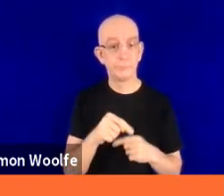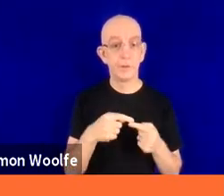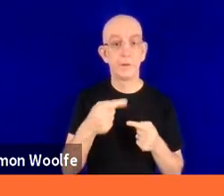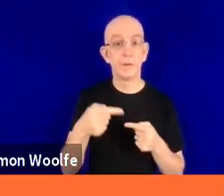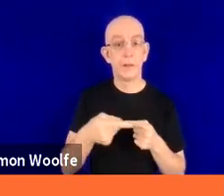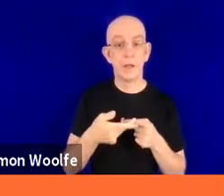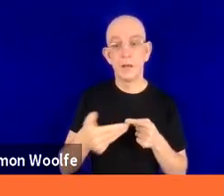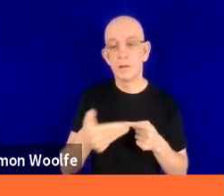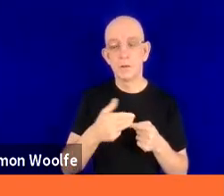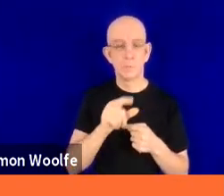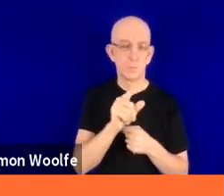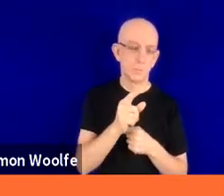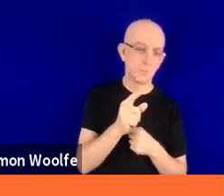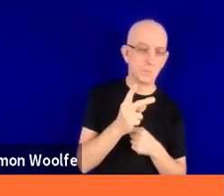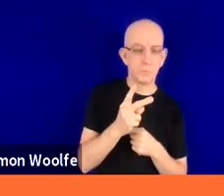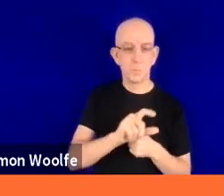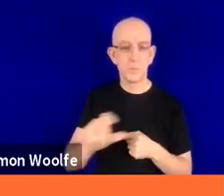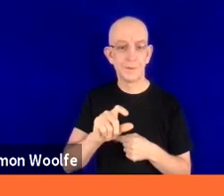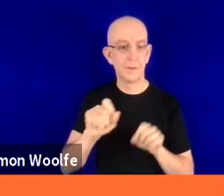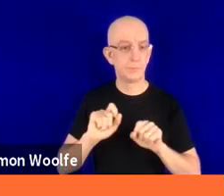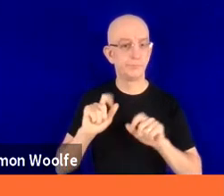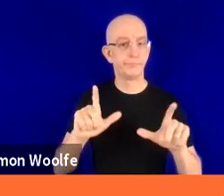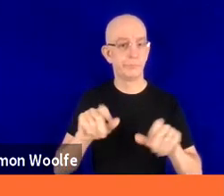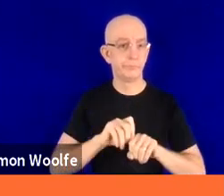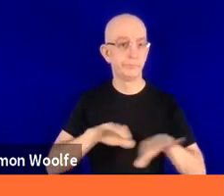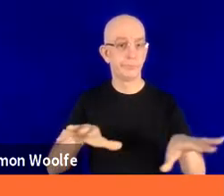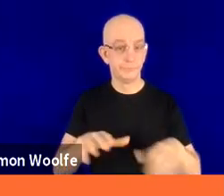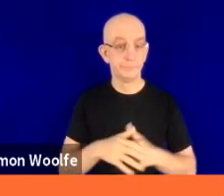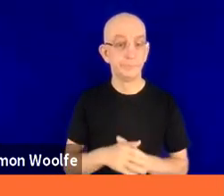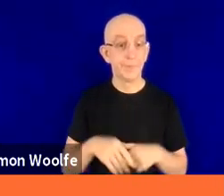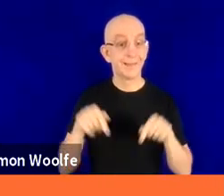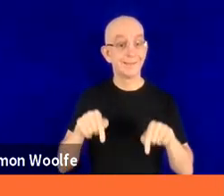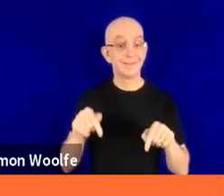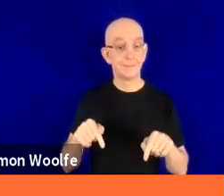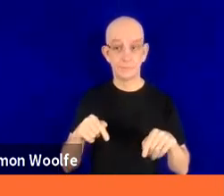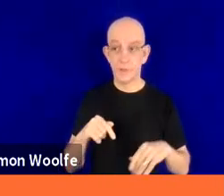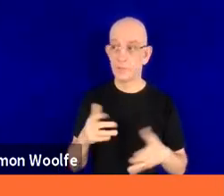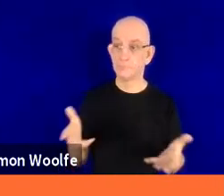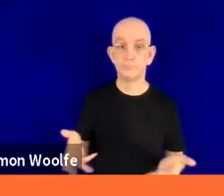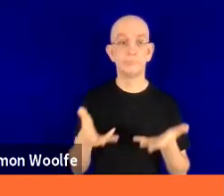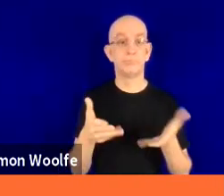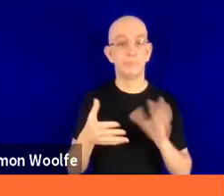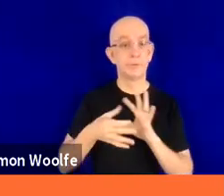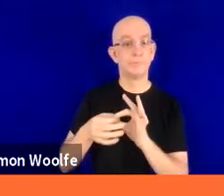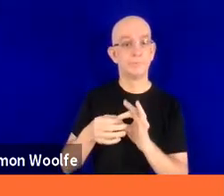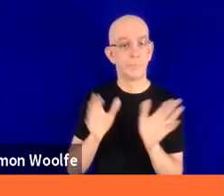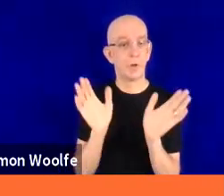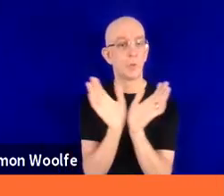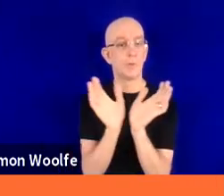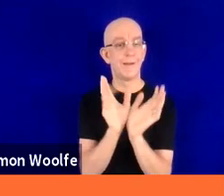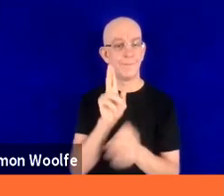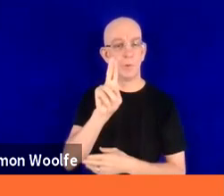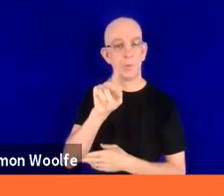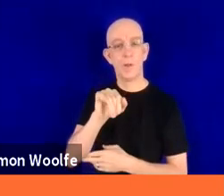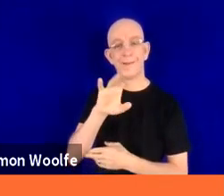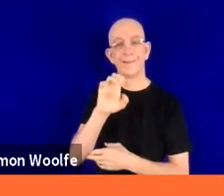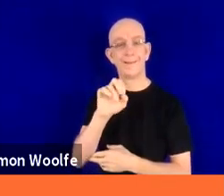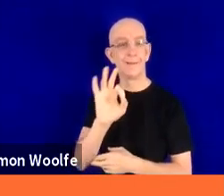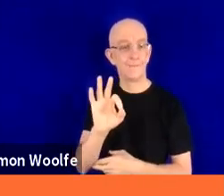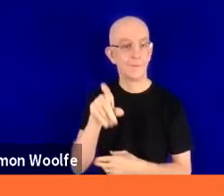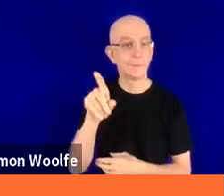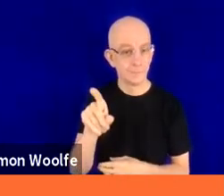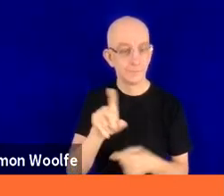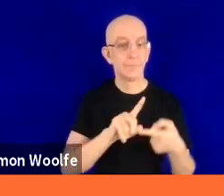the United Nations Partnership on the Rights of Persons with Disabilities, the International Disability Alliance, and the Australian Department of Foreign Affairs and Trade